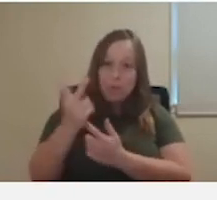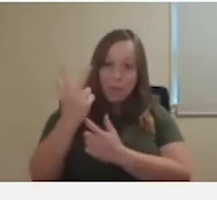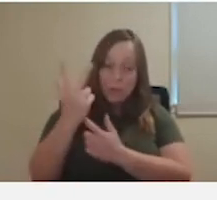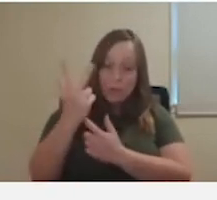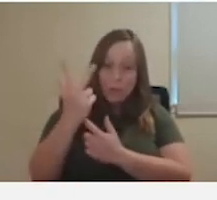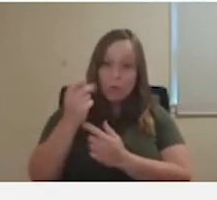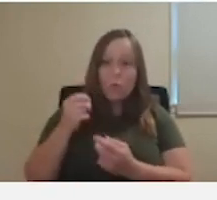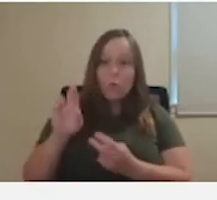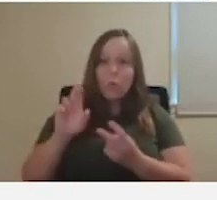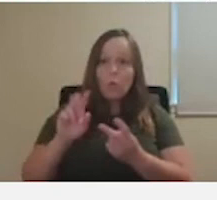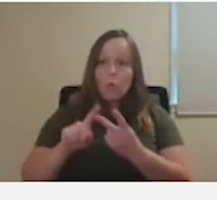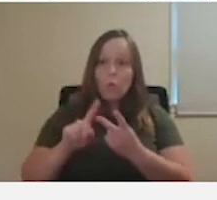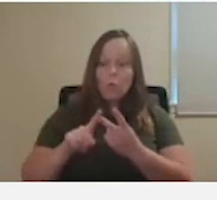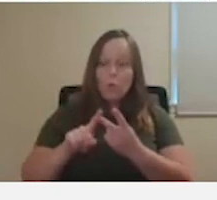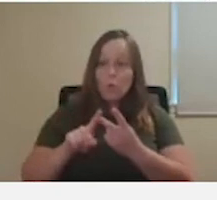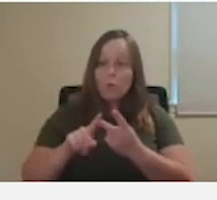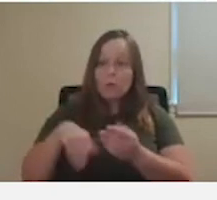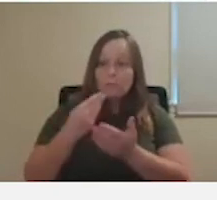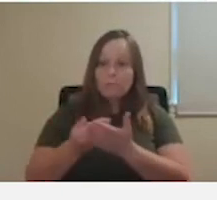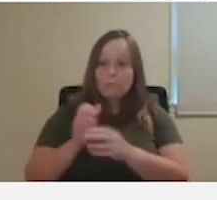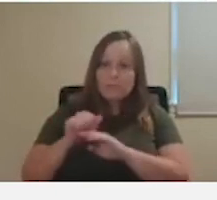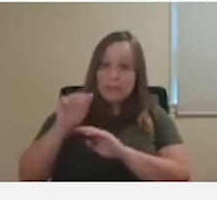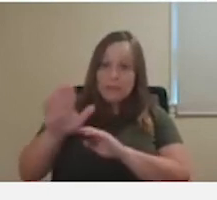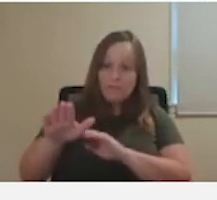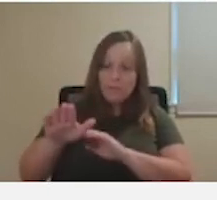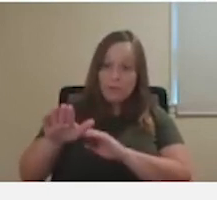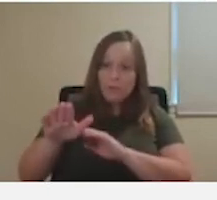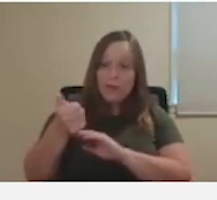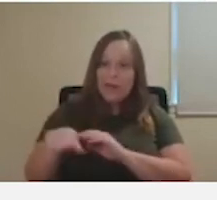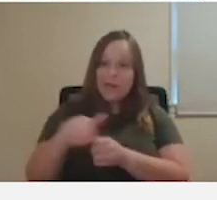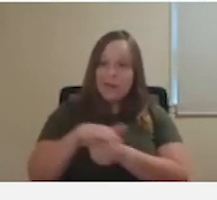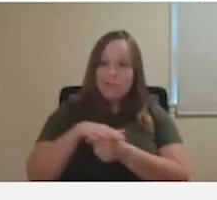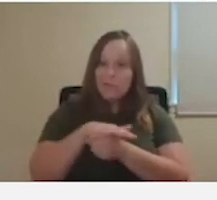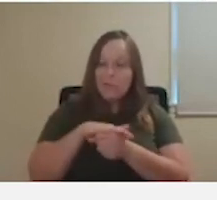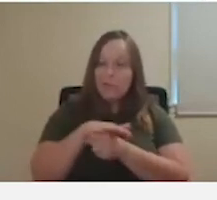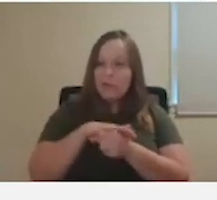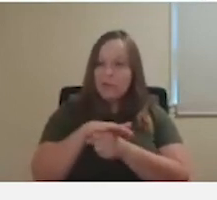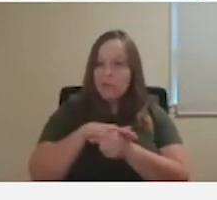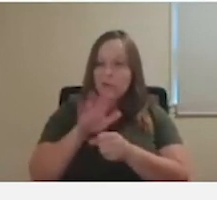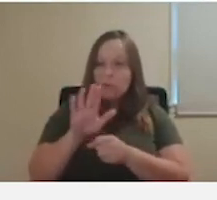or it must be delivered to any polling place in your county